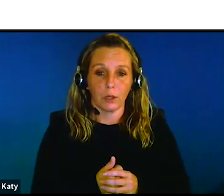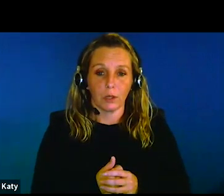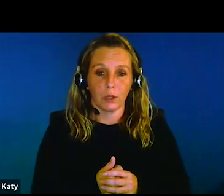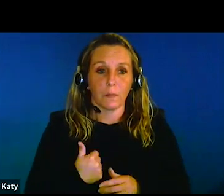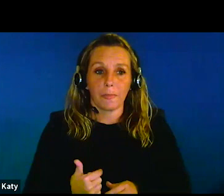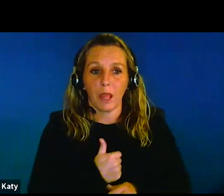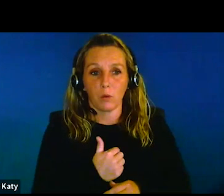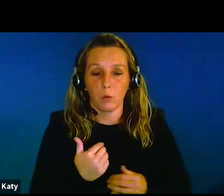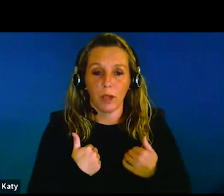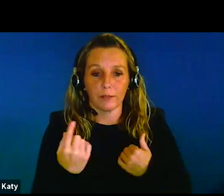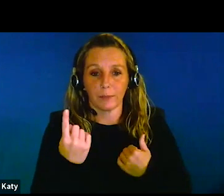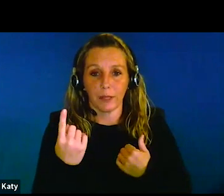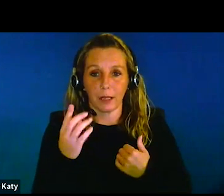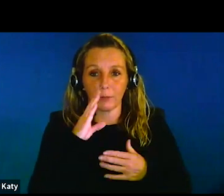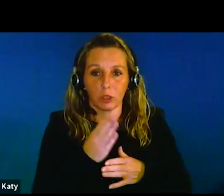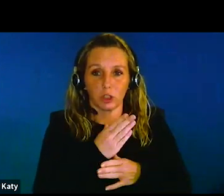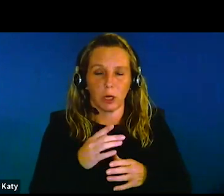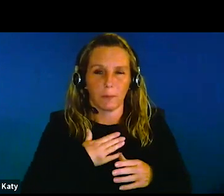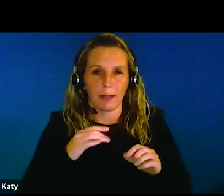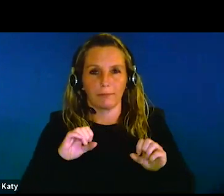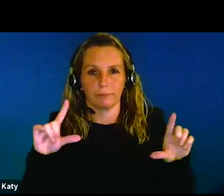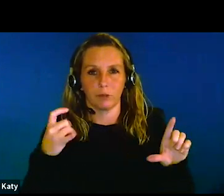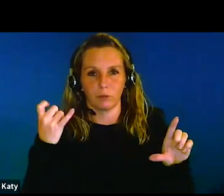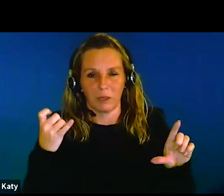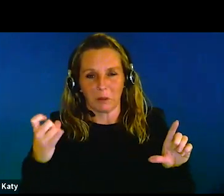right now,